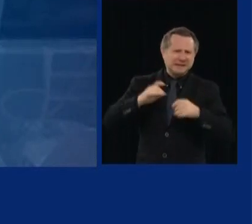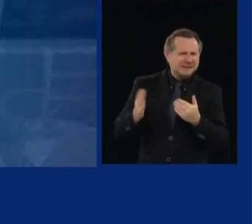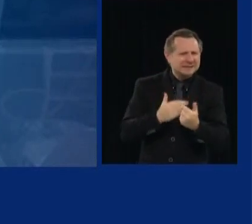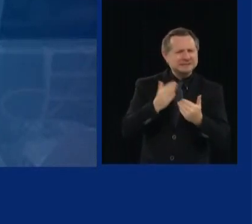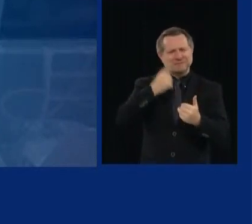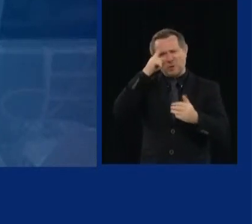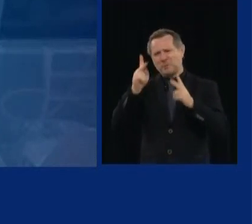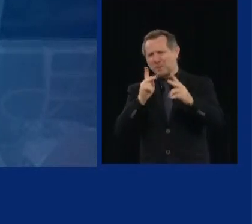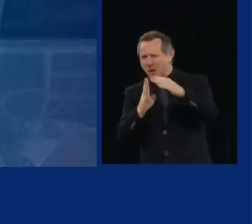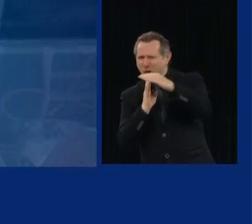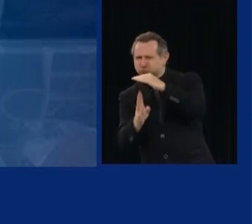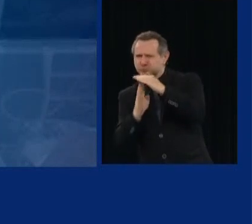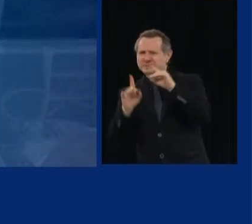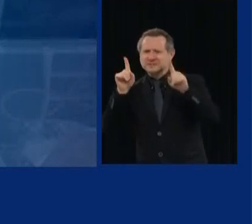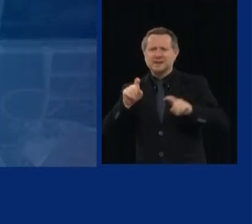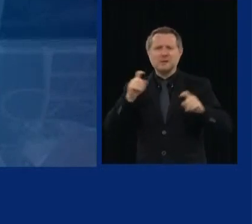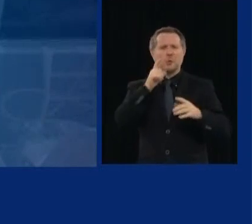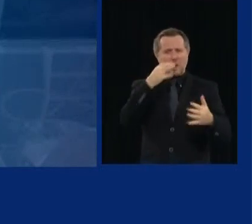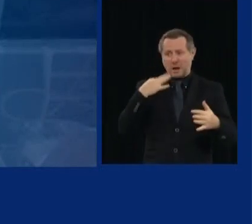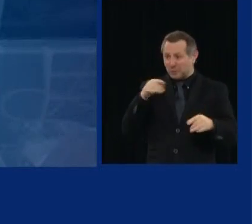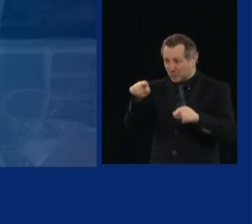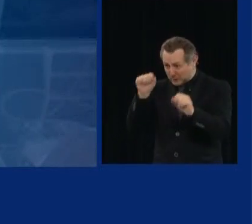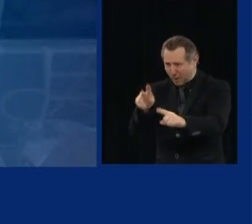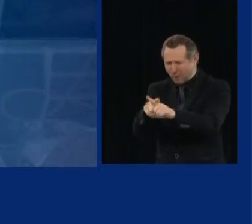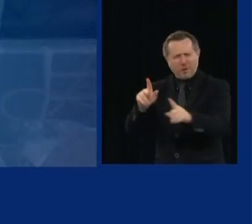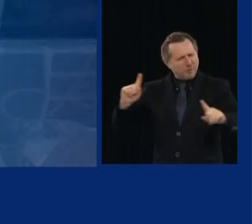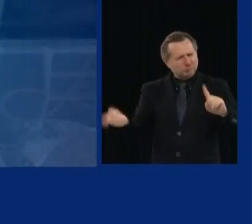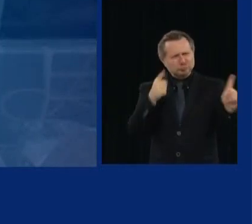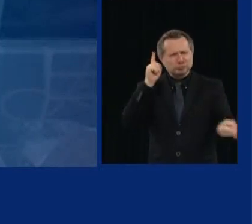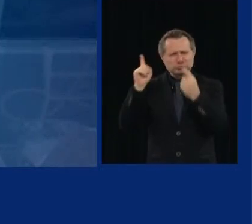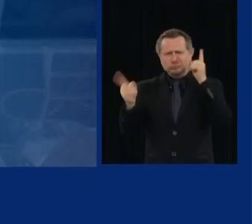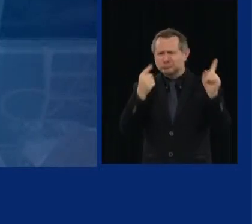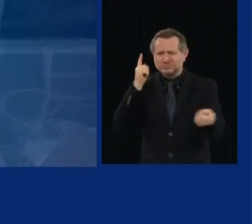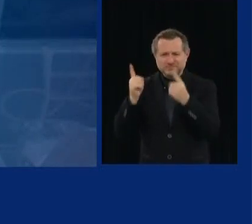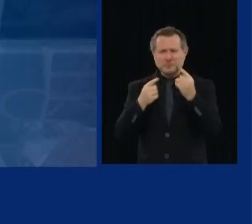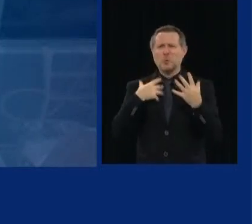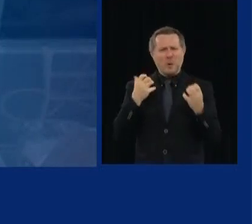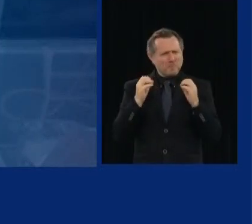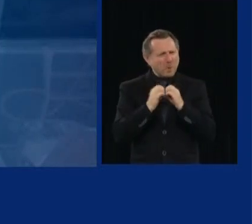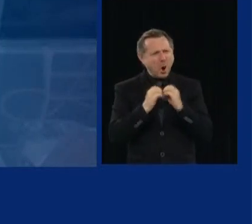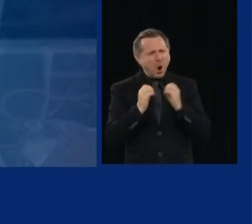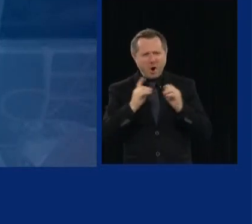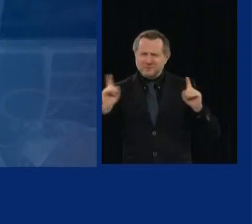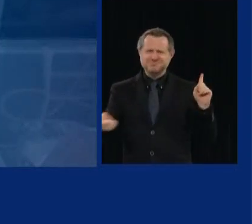TESTING CAPACITY UP. THEN WE HAD TO GET THE SITES UP. THEN WE WANTED TO MAKE IT EASY.